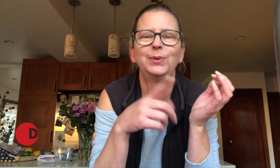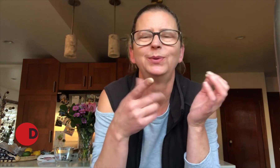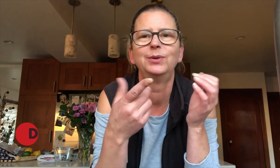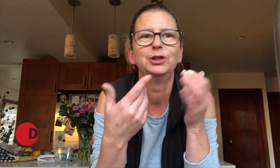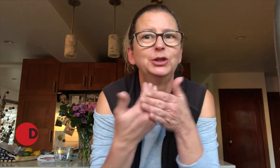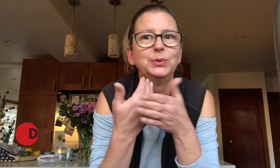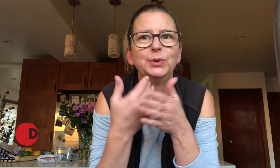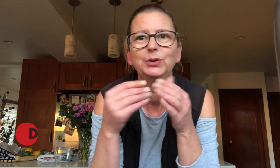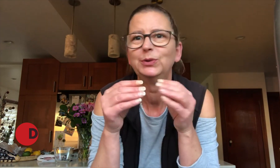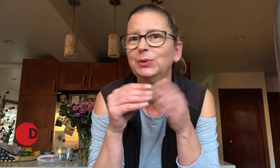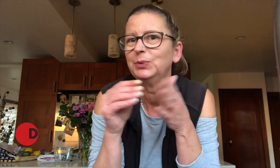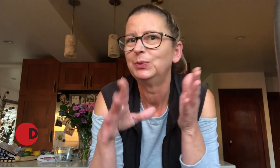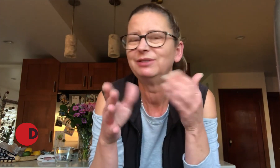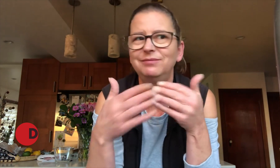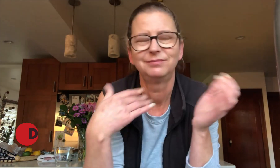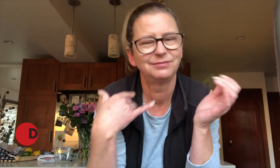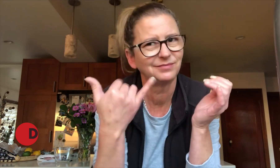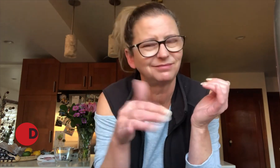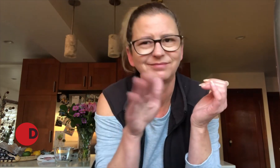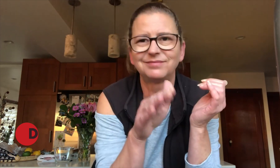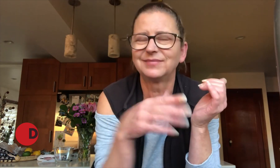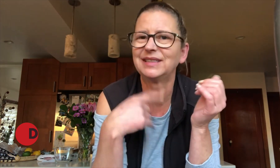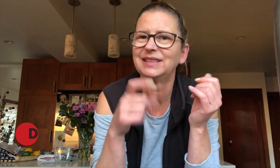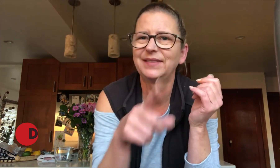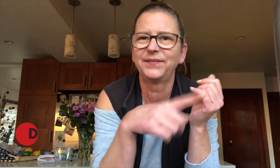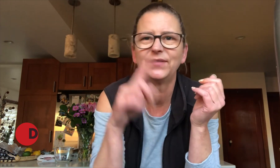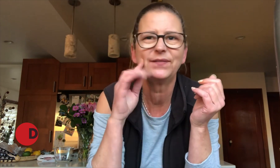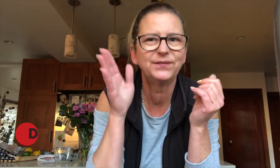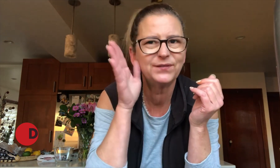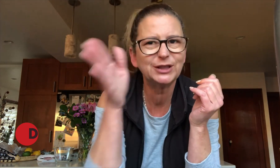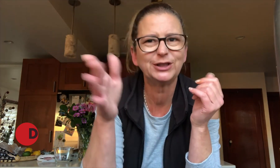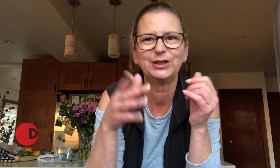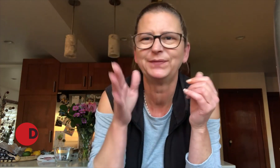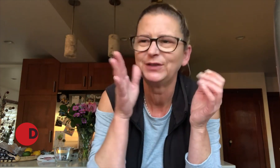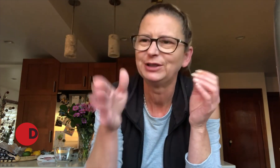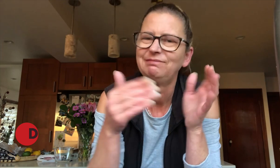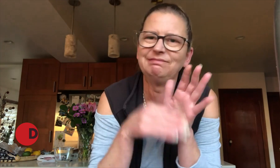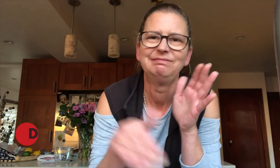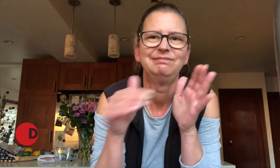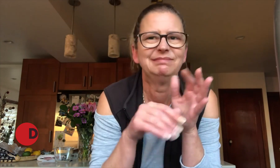for a long time through positive comments to interpreters such as,